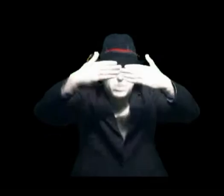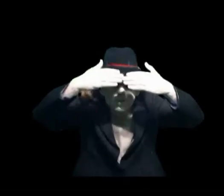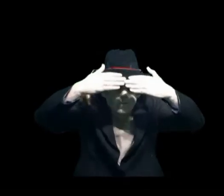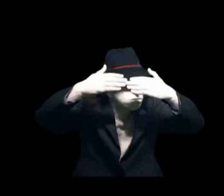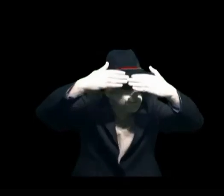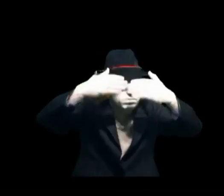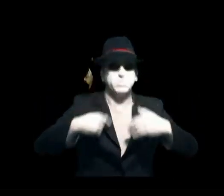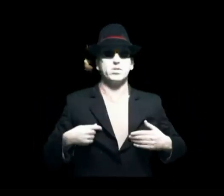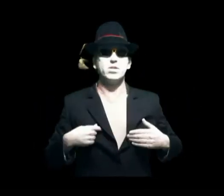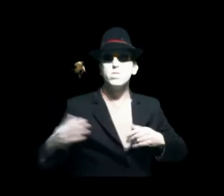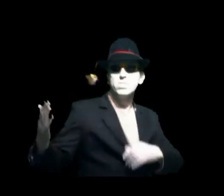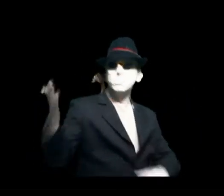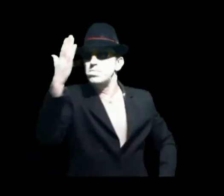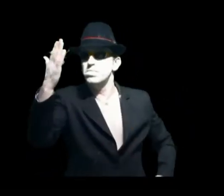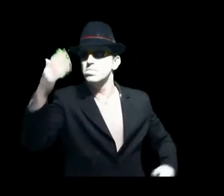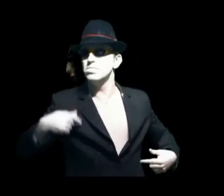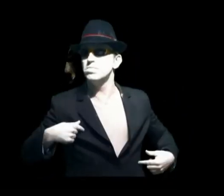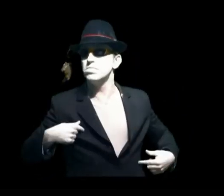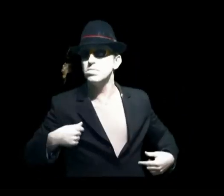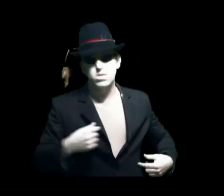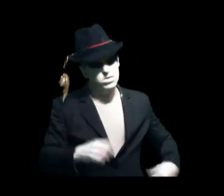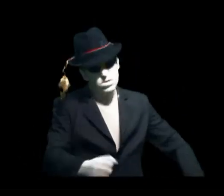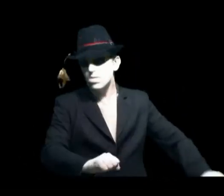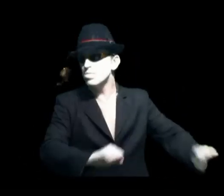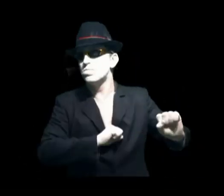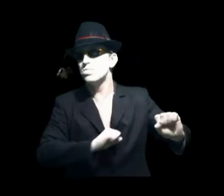Not undercover but on the surface in your face with some soldier shit